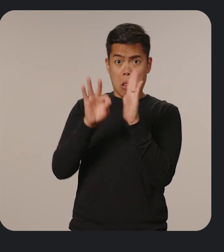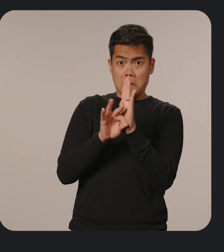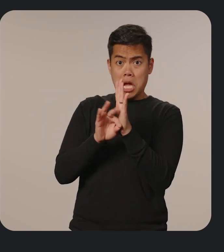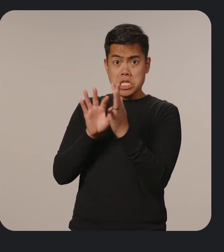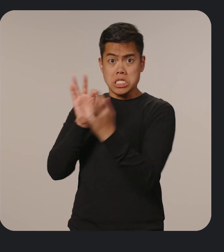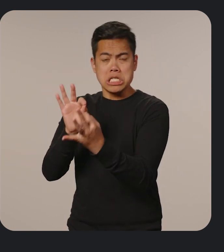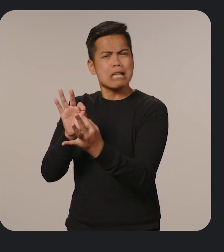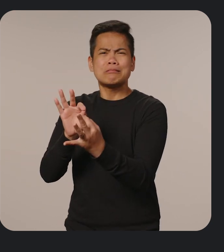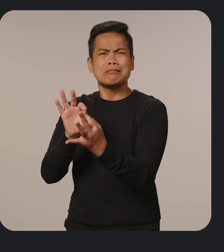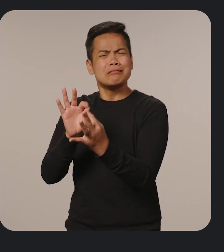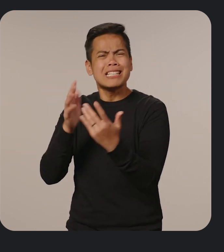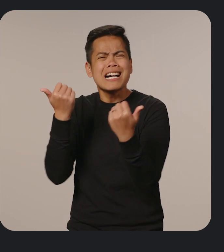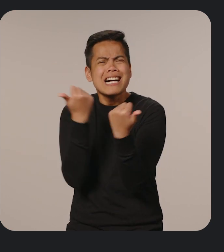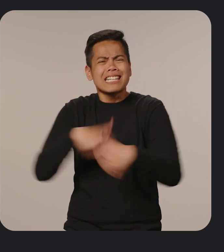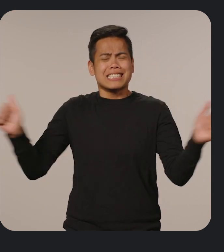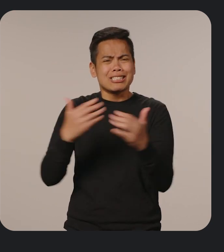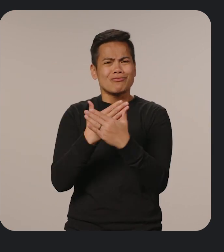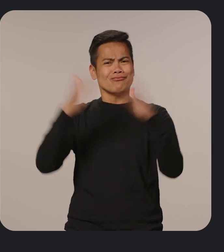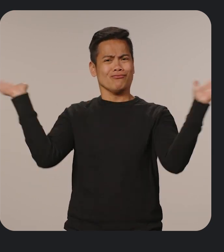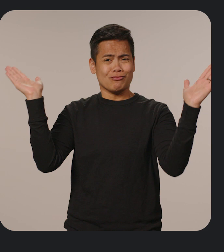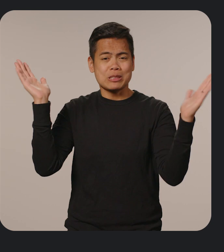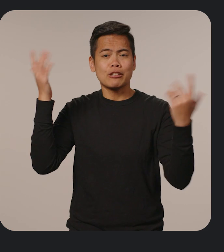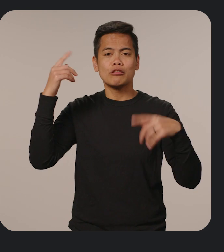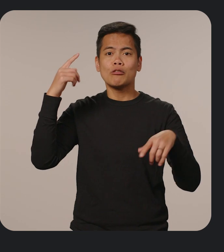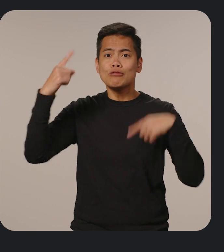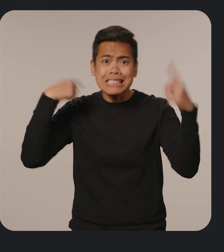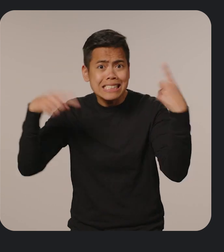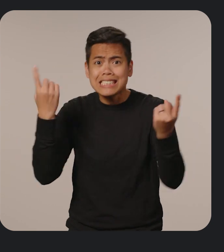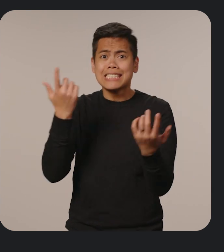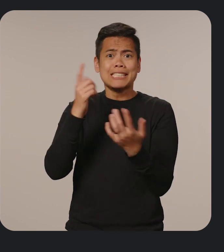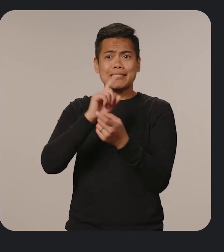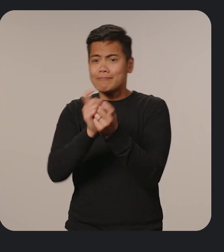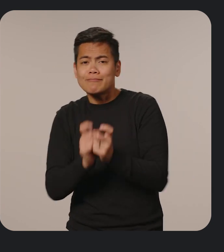but you still hear the song. That's the idea with Material You.